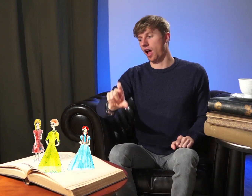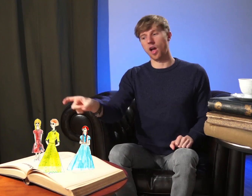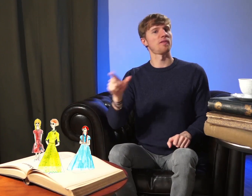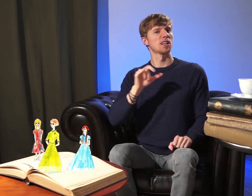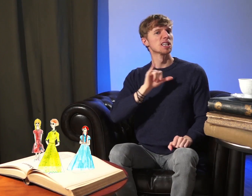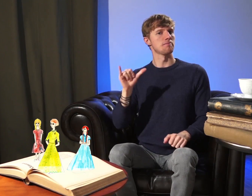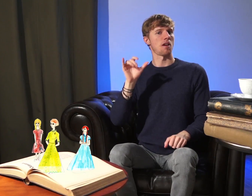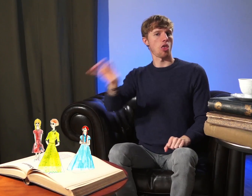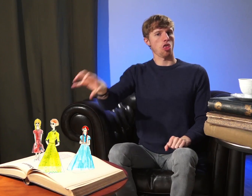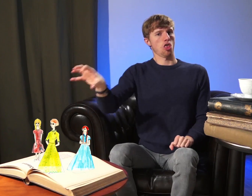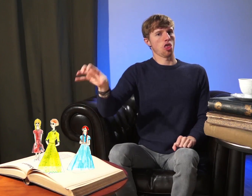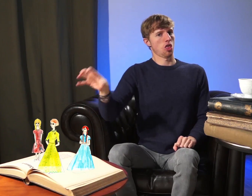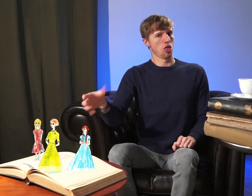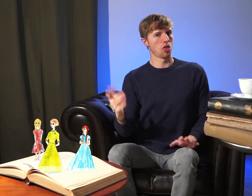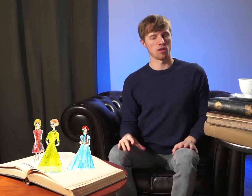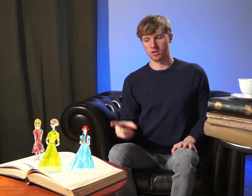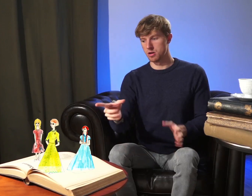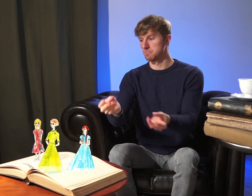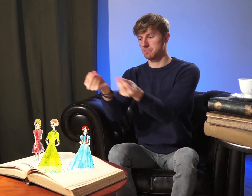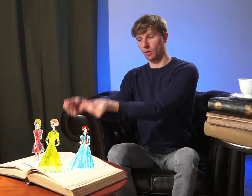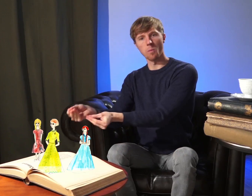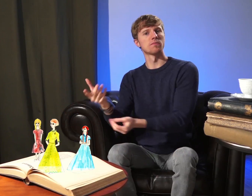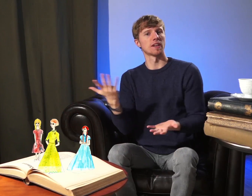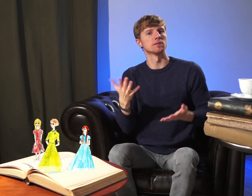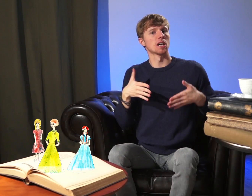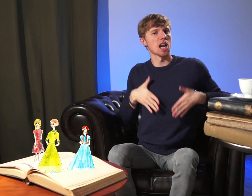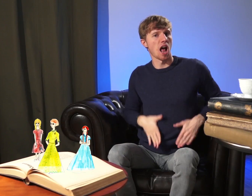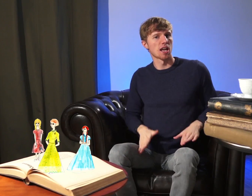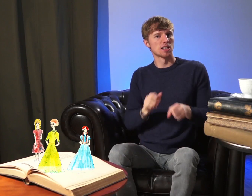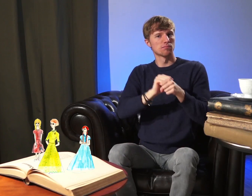her step-mother scolded her all the time.